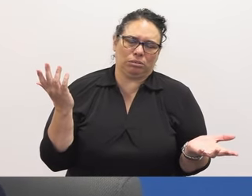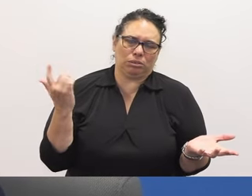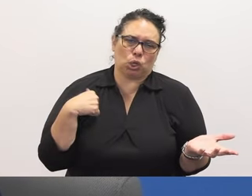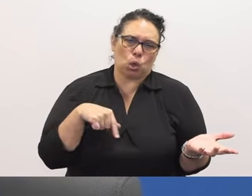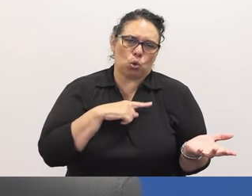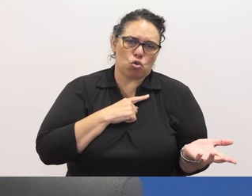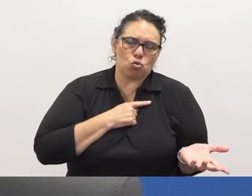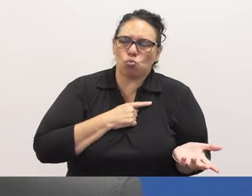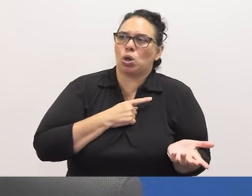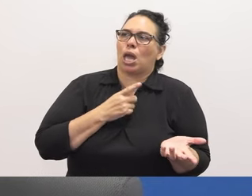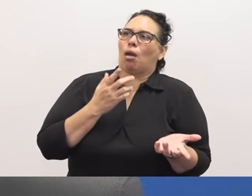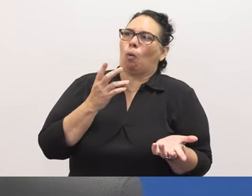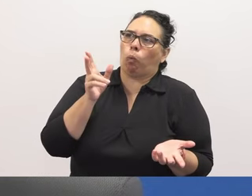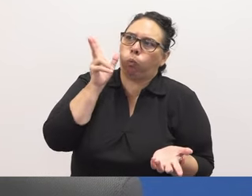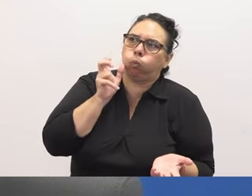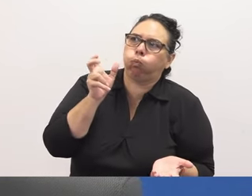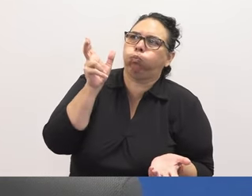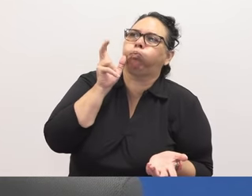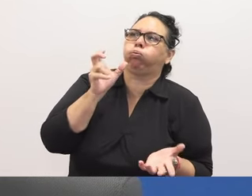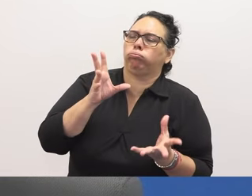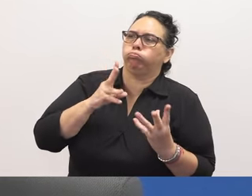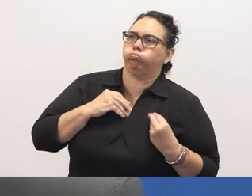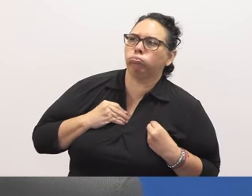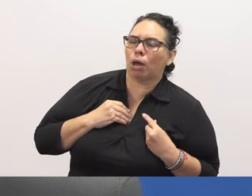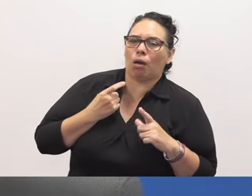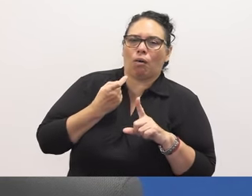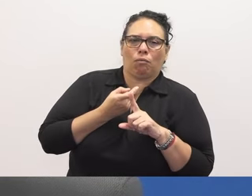and recommending to doing it by policy and practice,